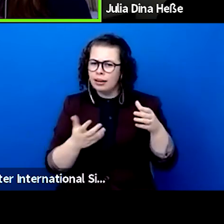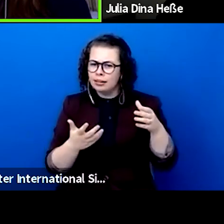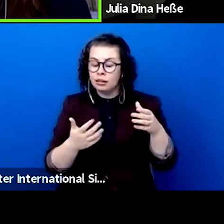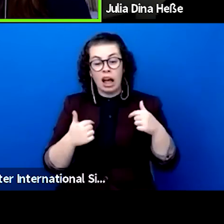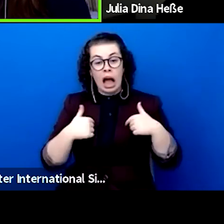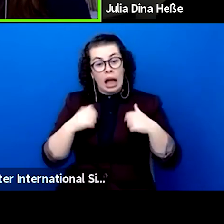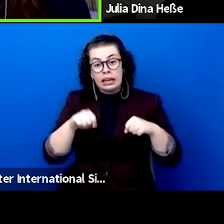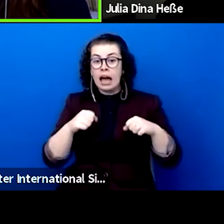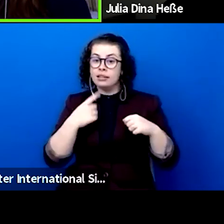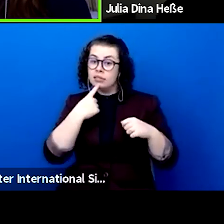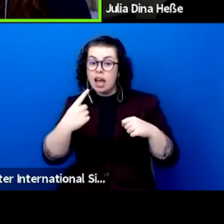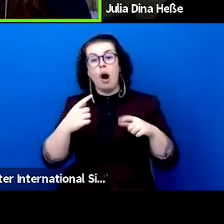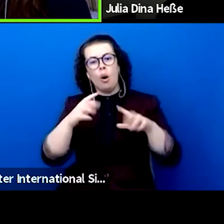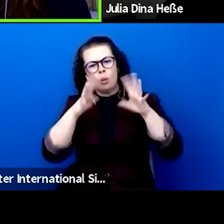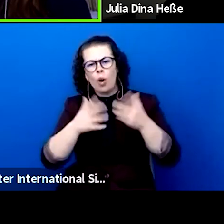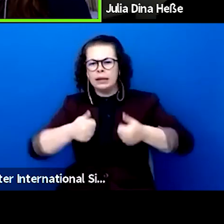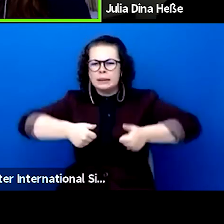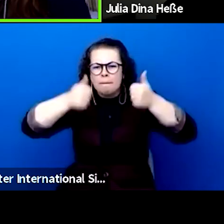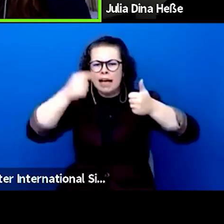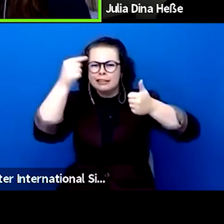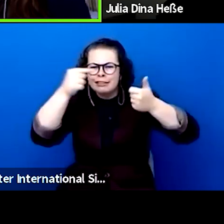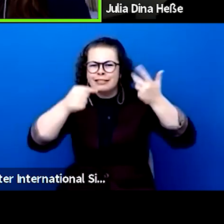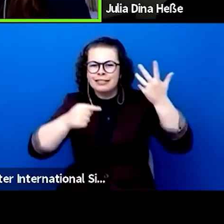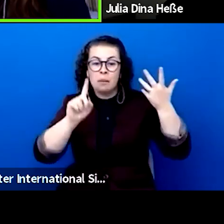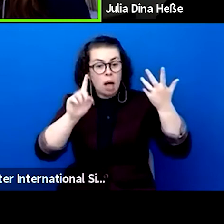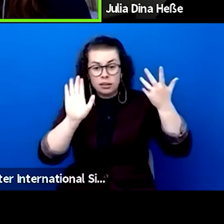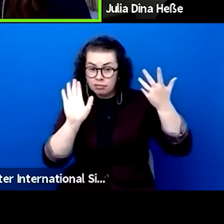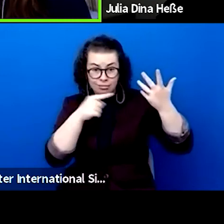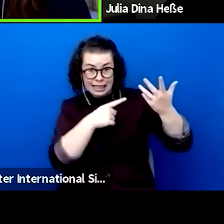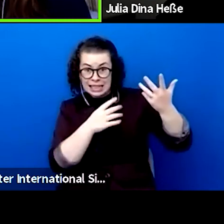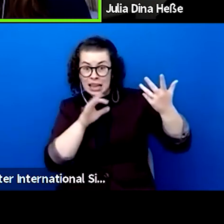most important is that we apply something locally in our own context. It's only through actually